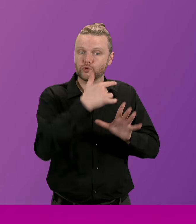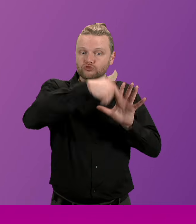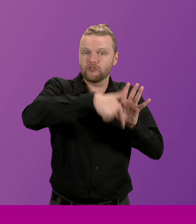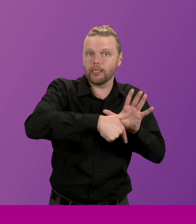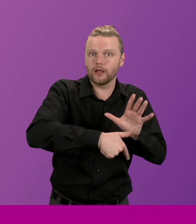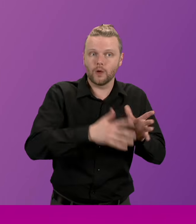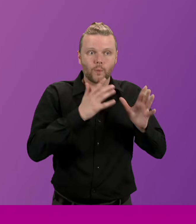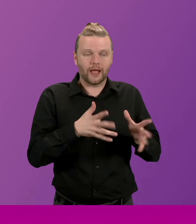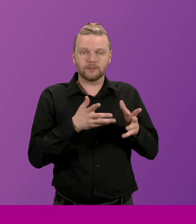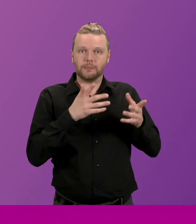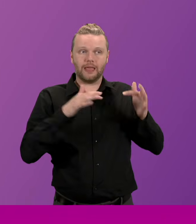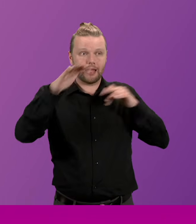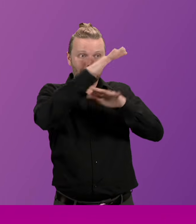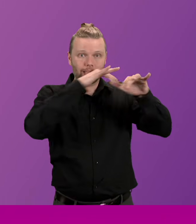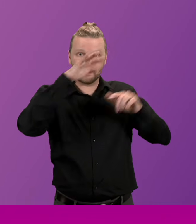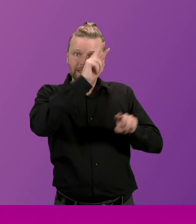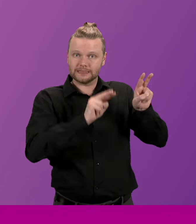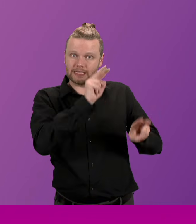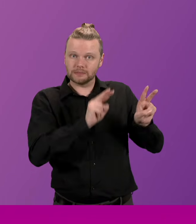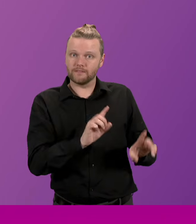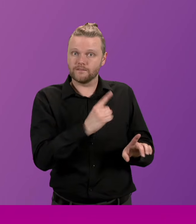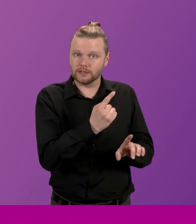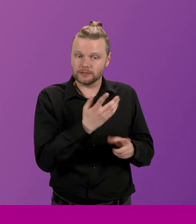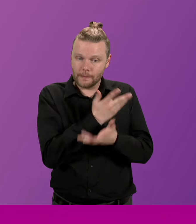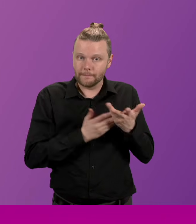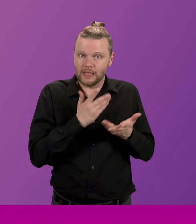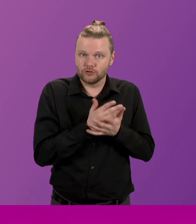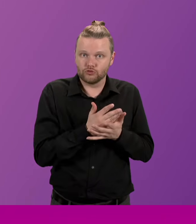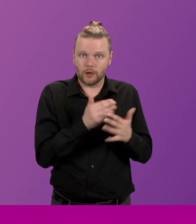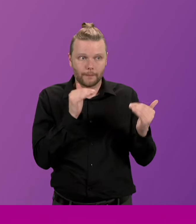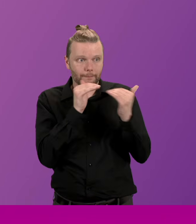a climate compatibility assessment has to be undertaken to ensure compatibility with net